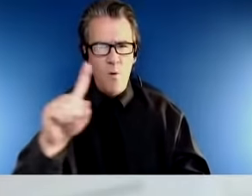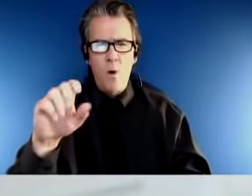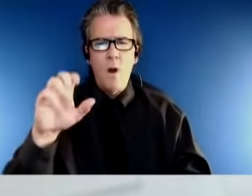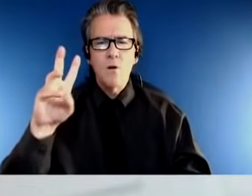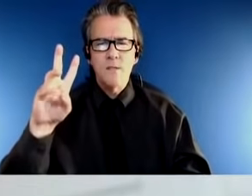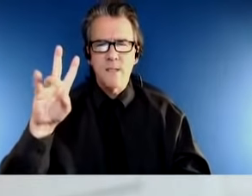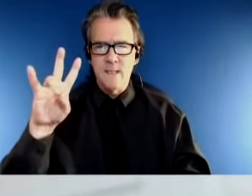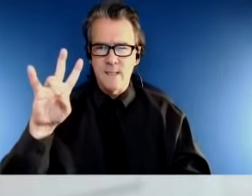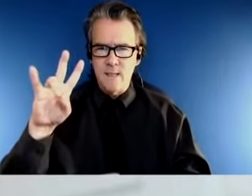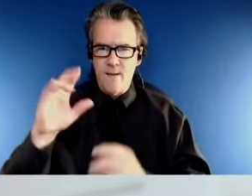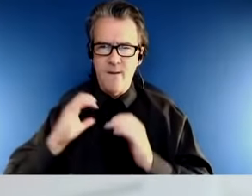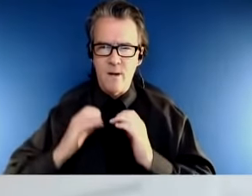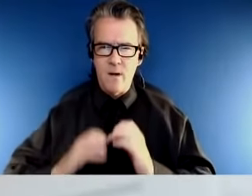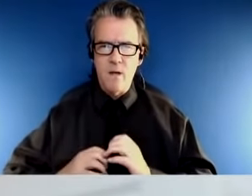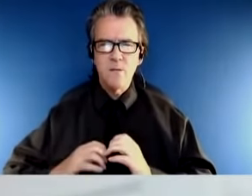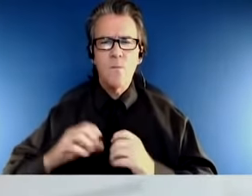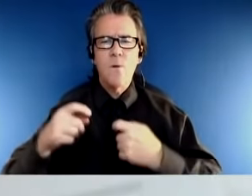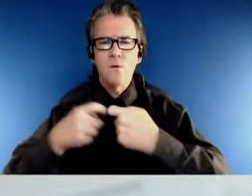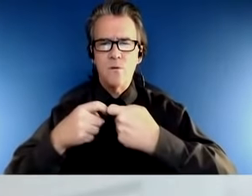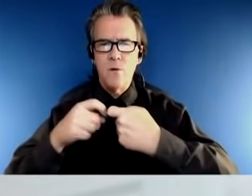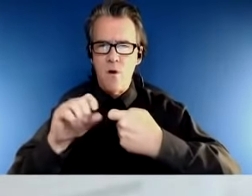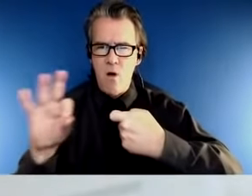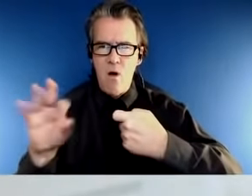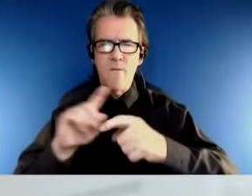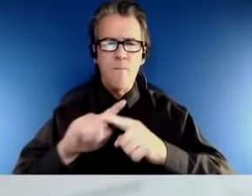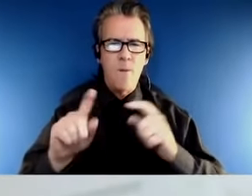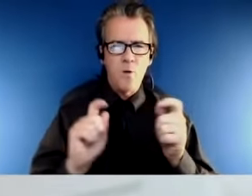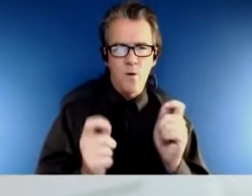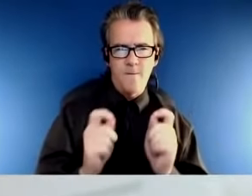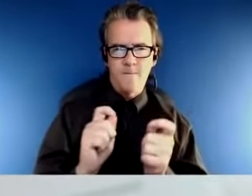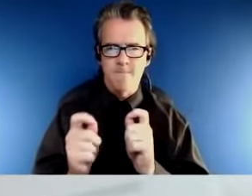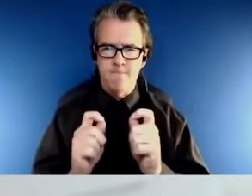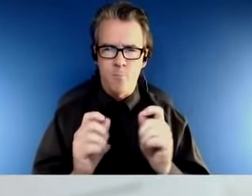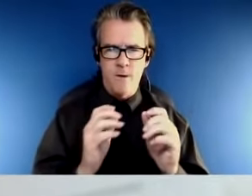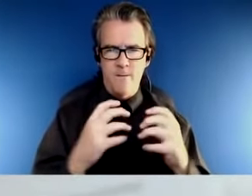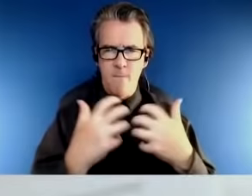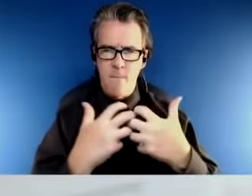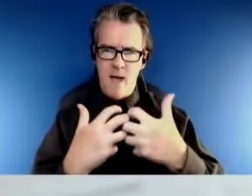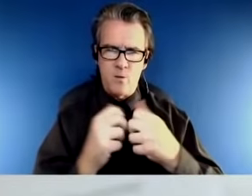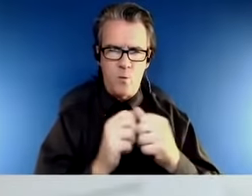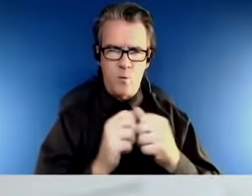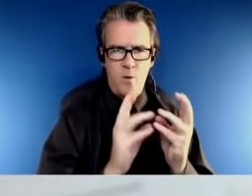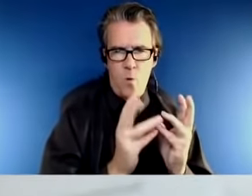letting them know that that restoration time has changed. And they can expect to receive those updates daily